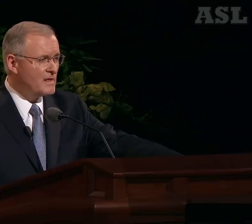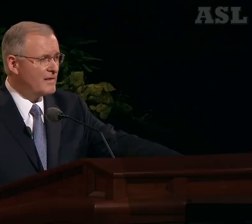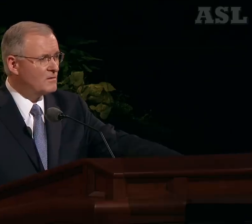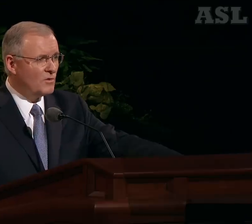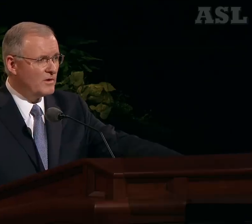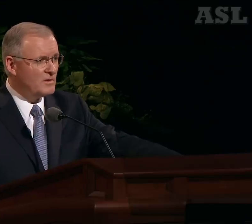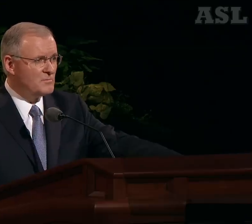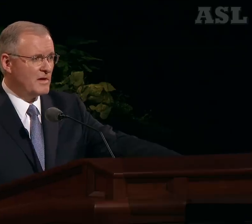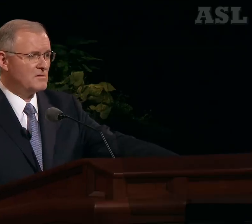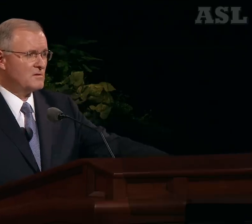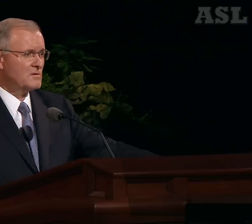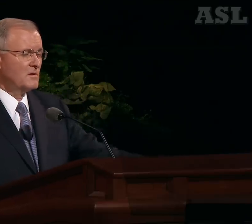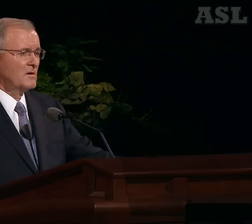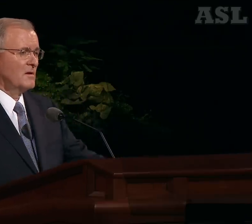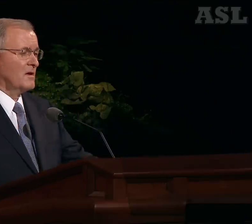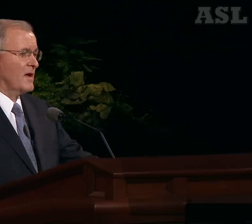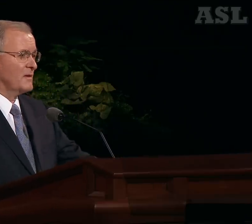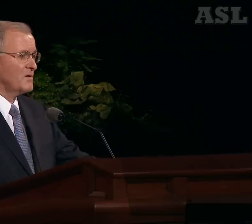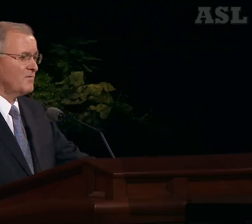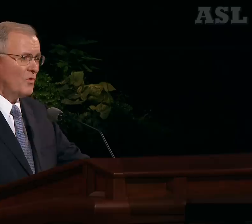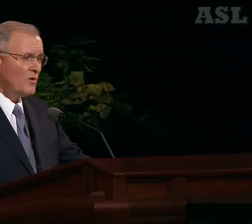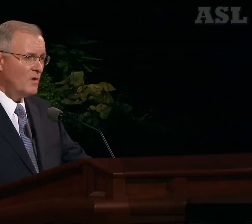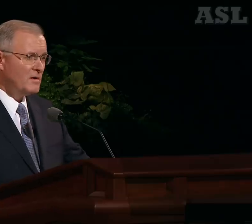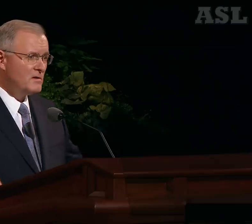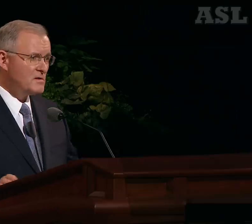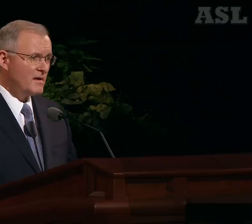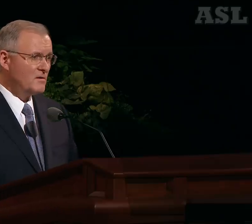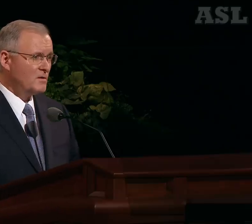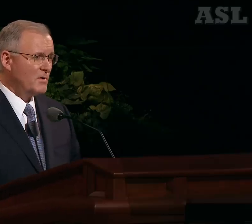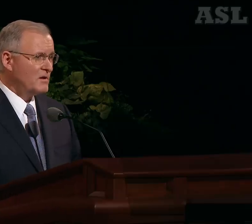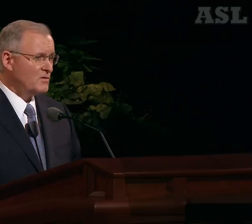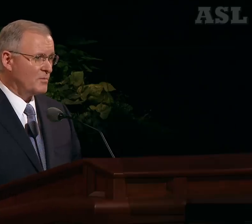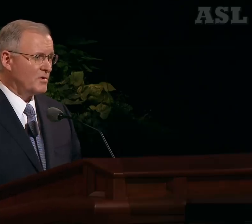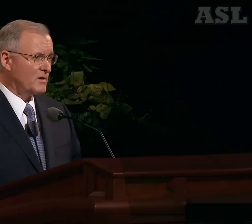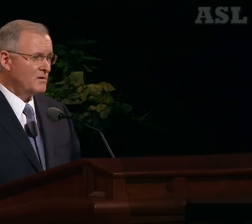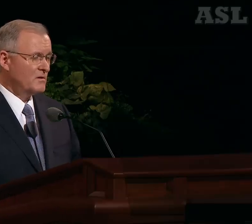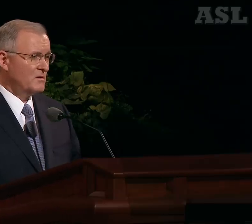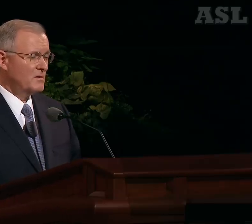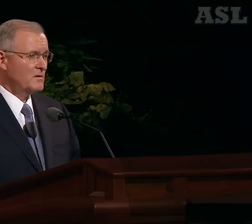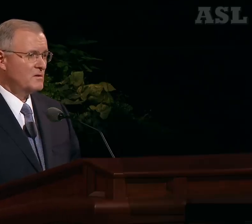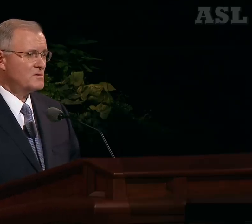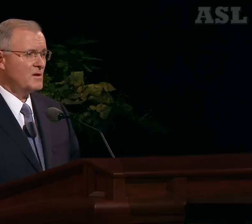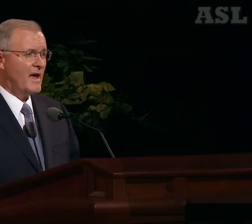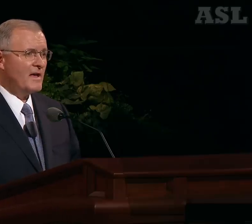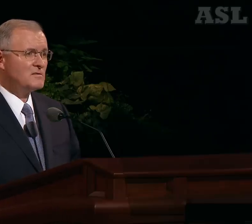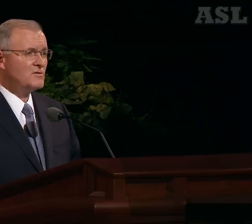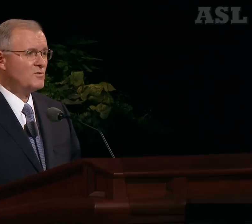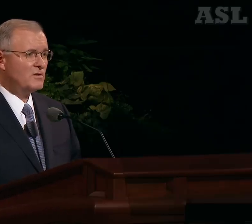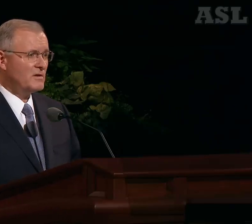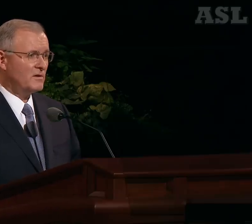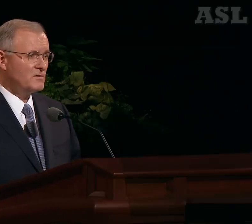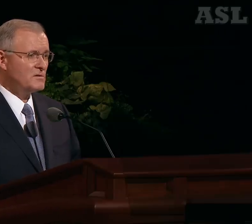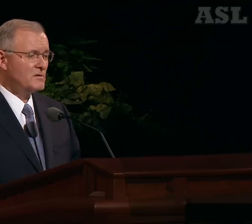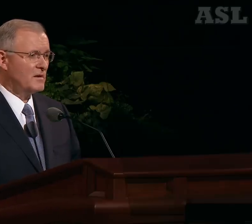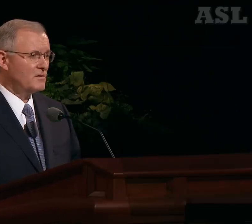AS ELDER HOLLINGS FINISHED THAT